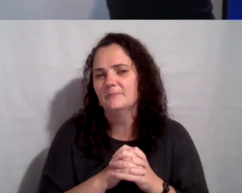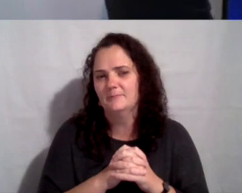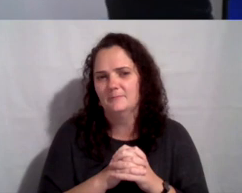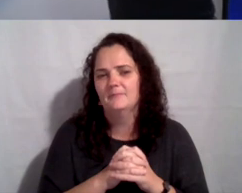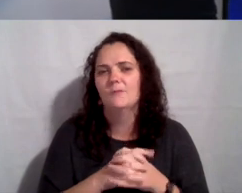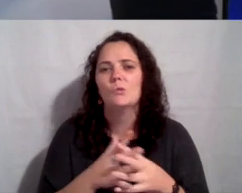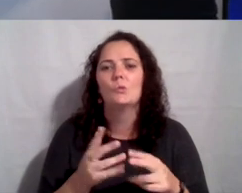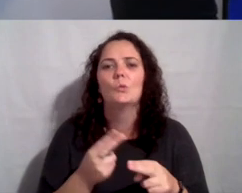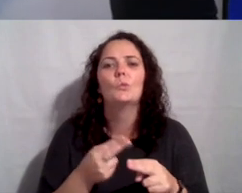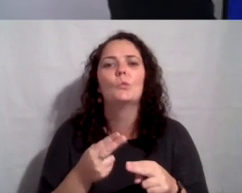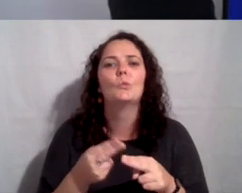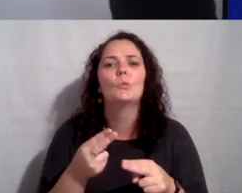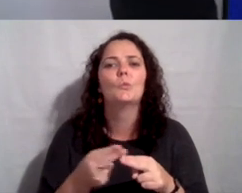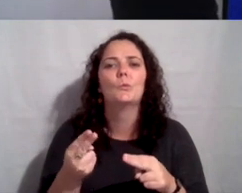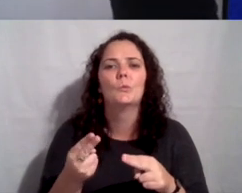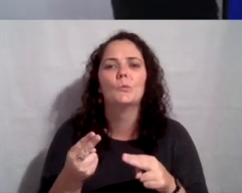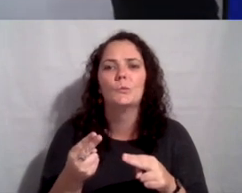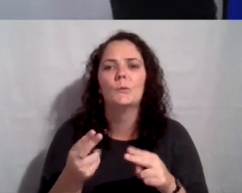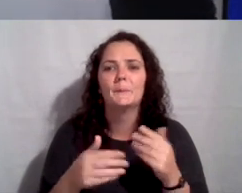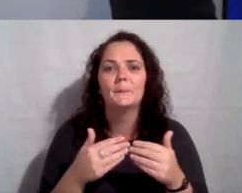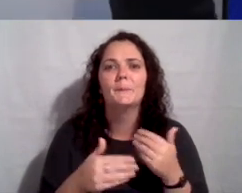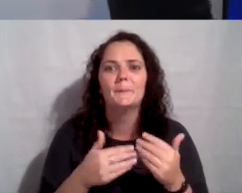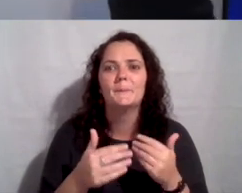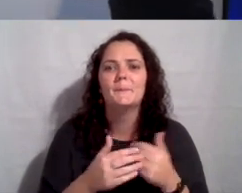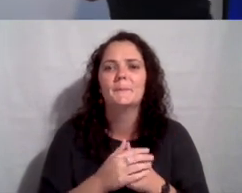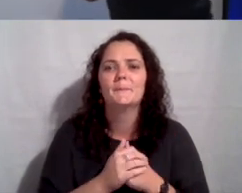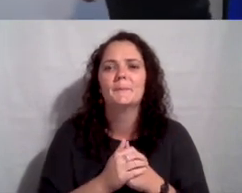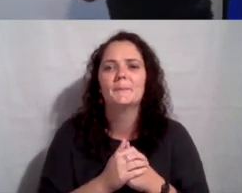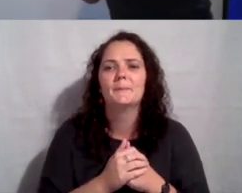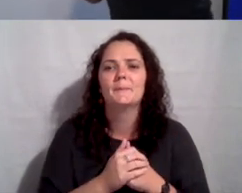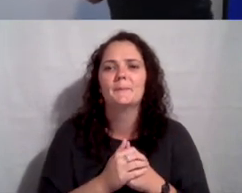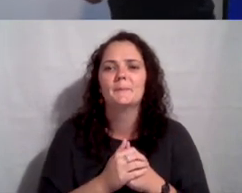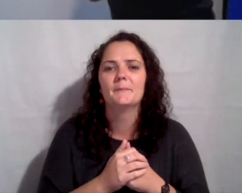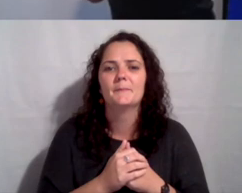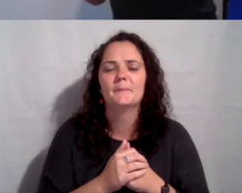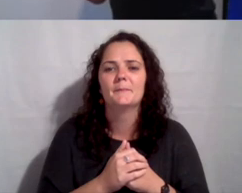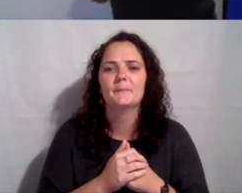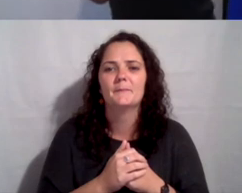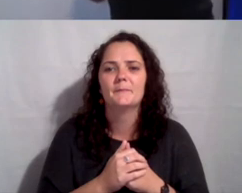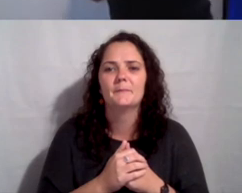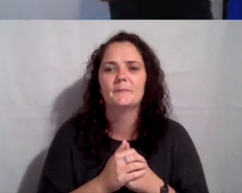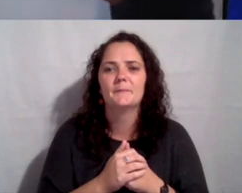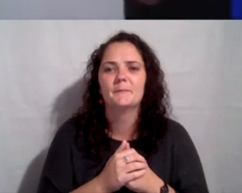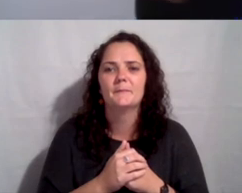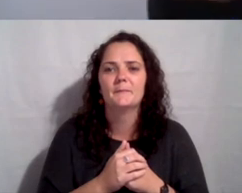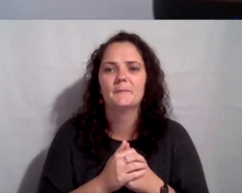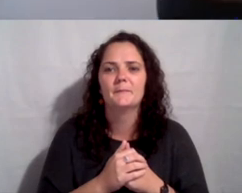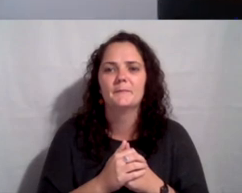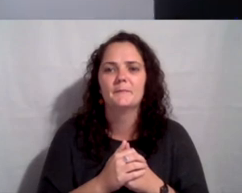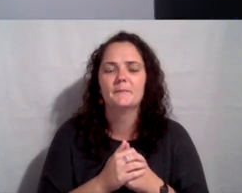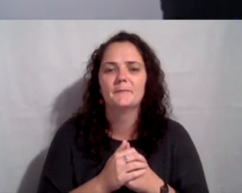rapid drawing in.